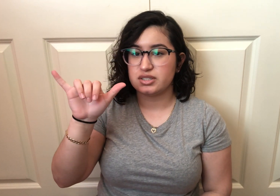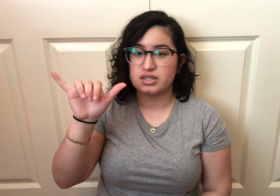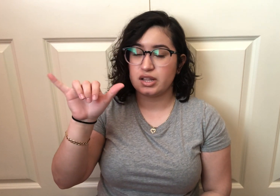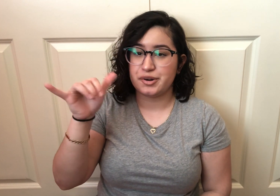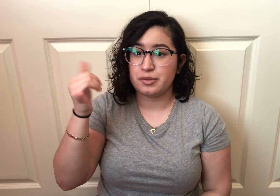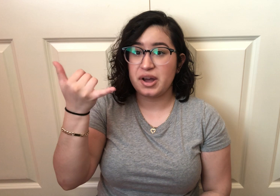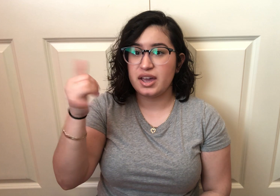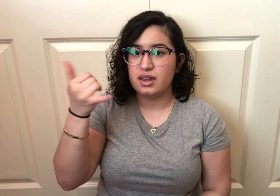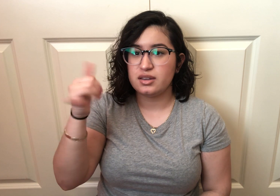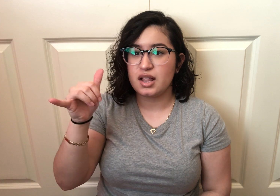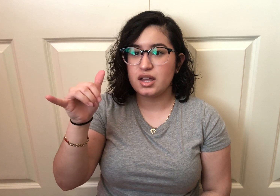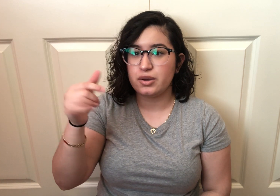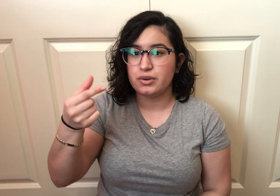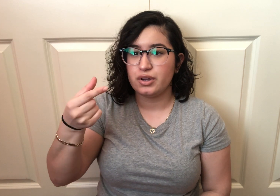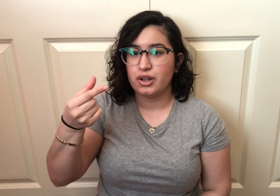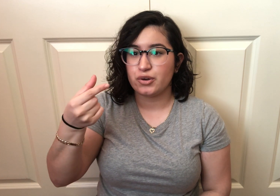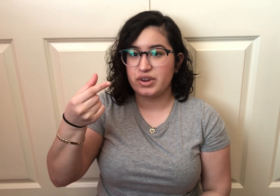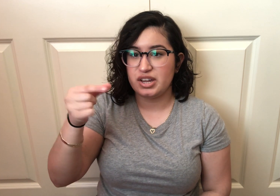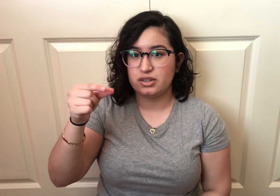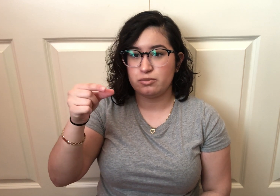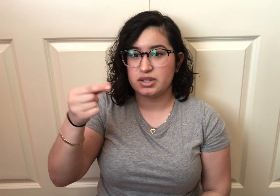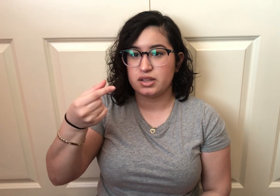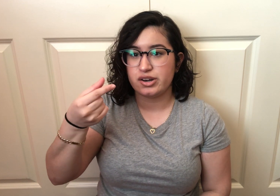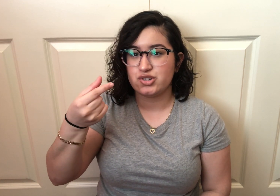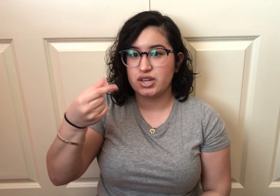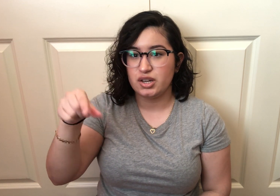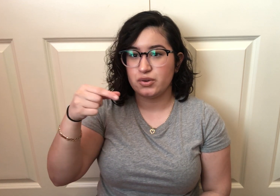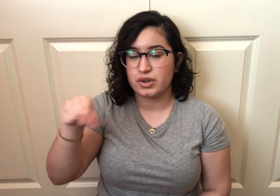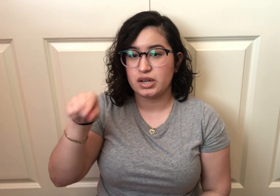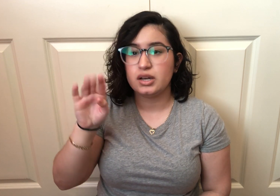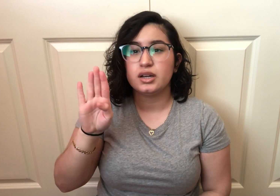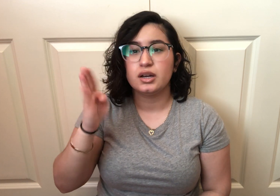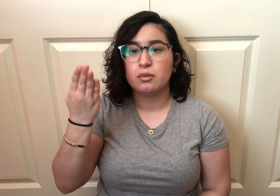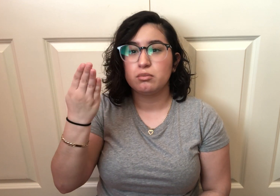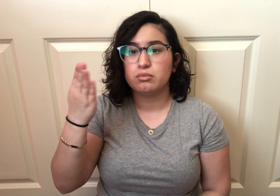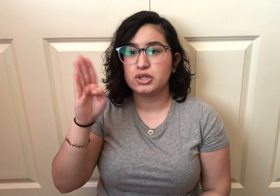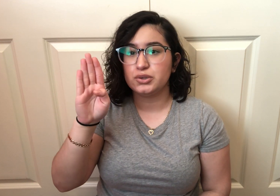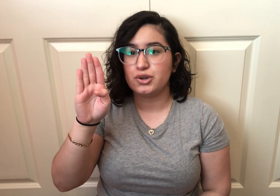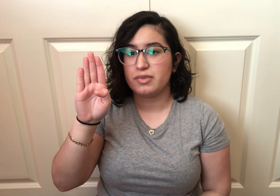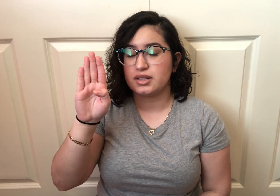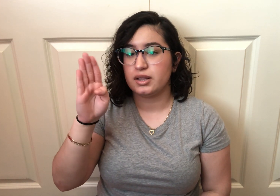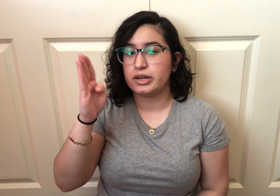it's just the letter 'Y', "yellow." "Green," you make the letter 'G', "green." "Blue," you make the letter